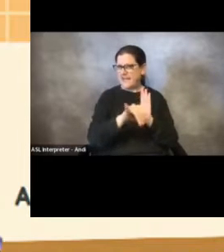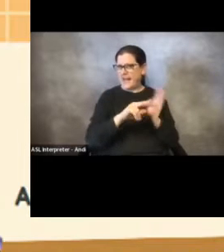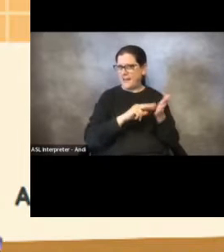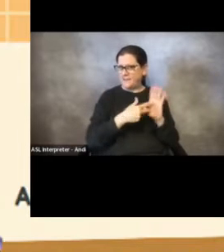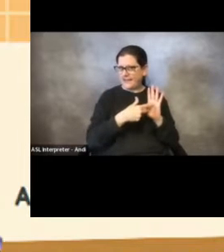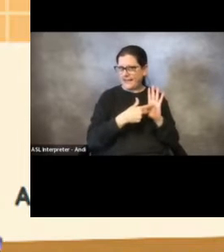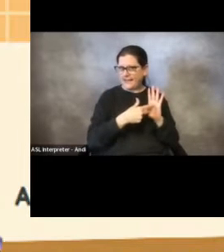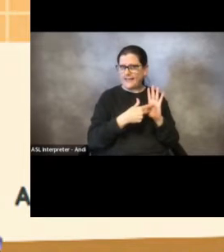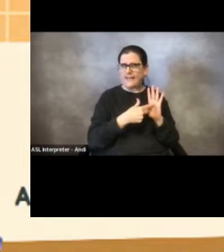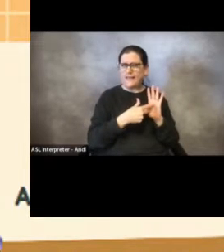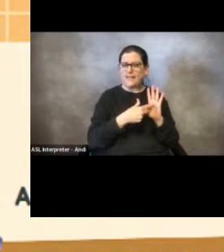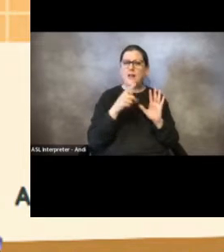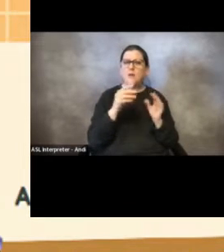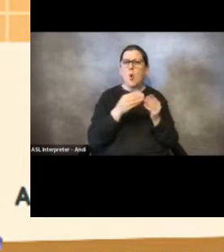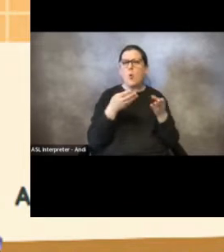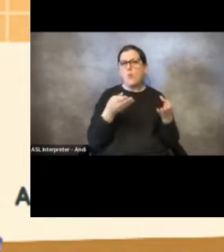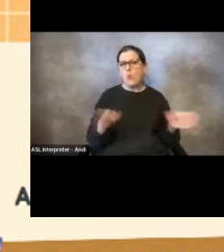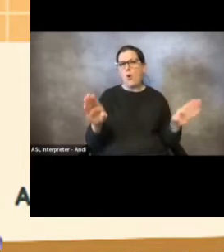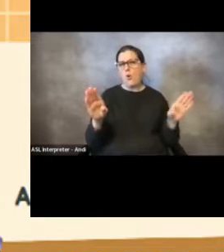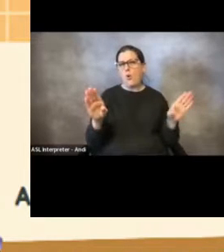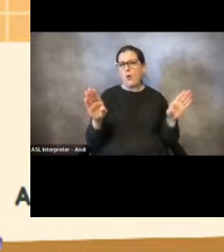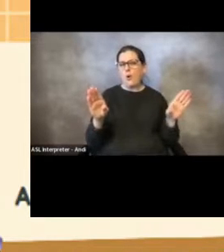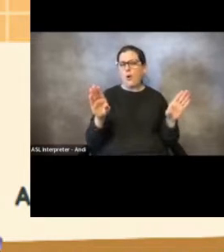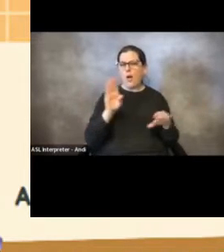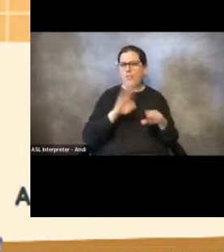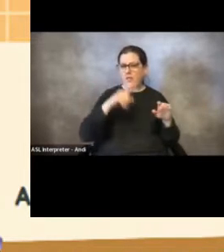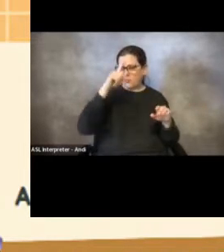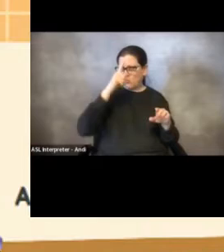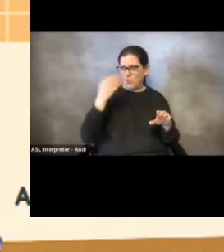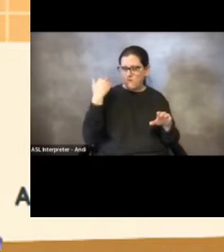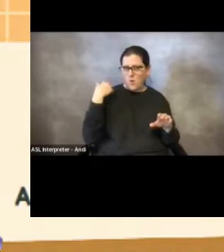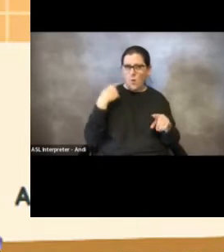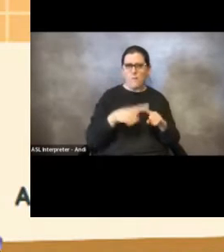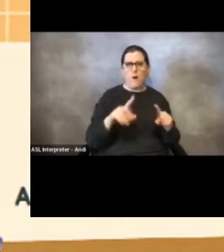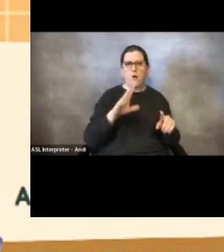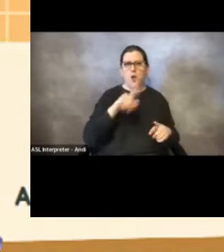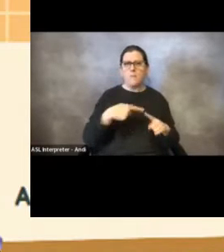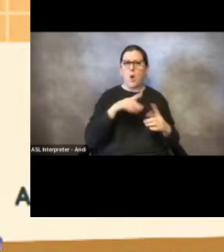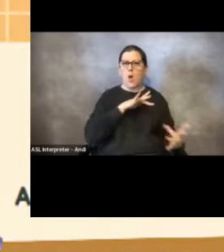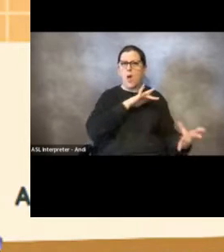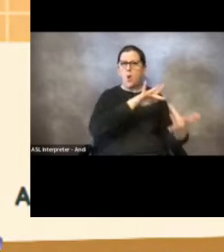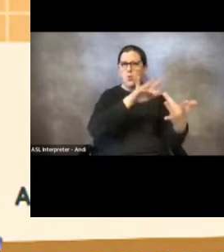might be a little bit more broader than you've imagined before. But we're talking about outreach and awareness, talking